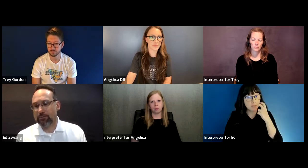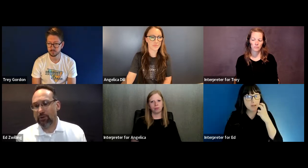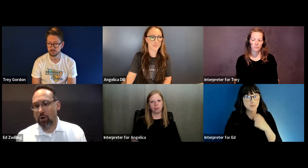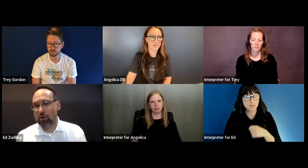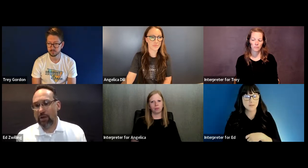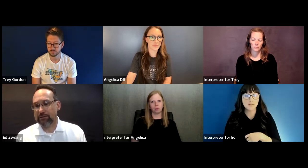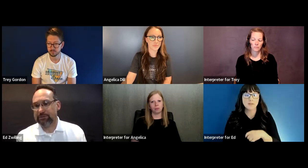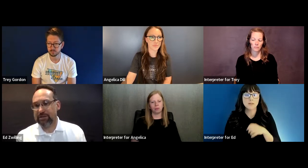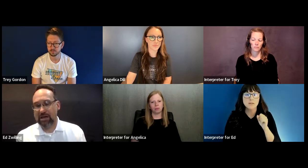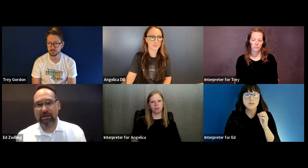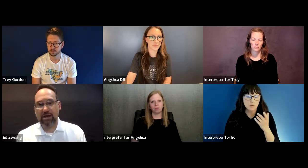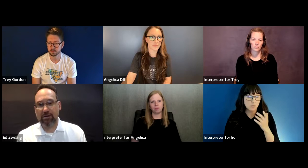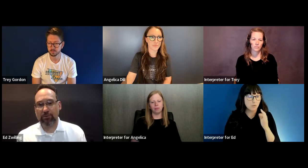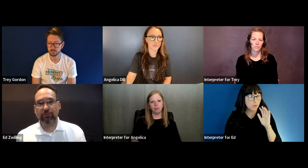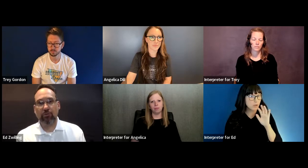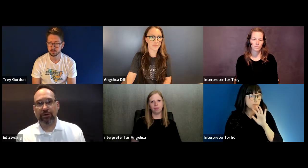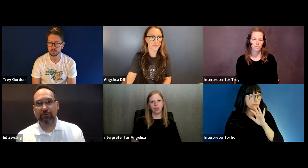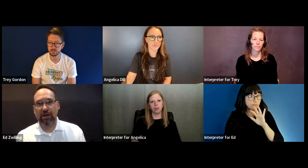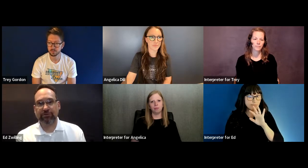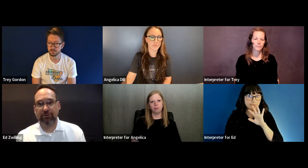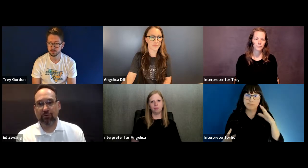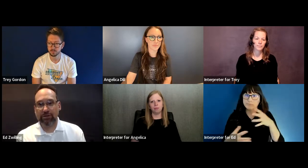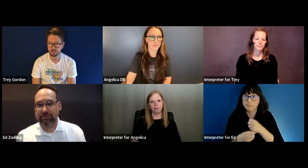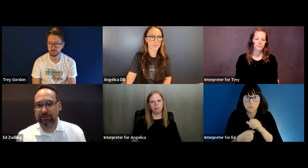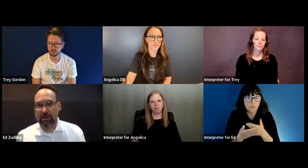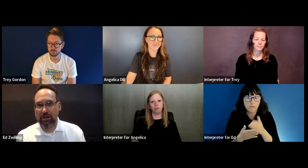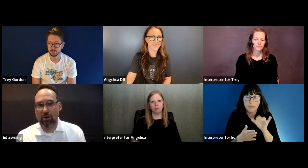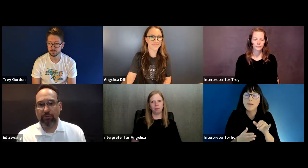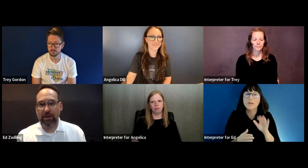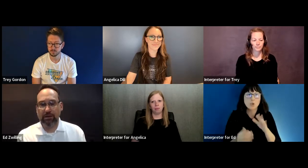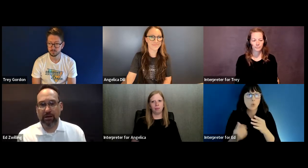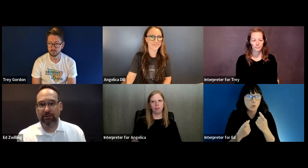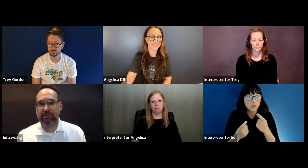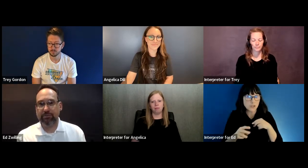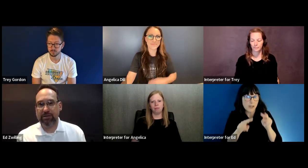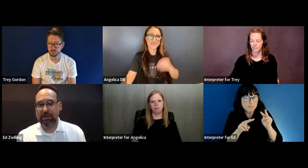so all that said i look forward to answering your questions and and hope that this can be